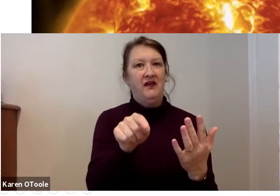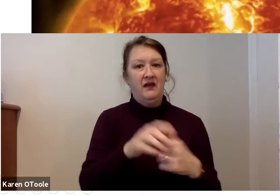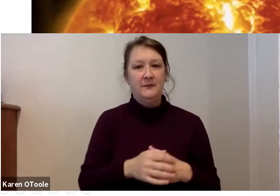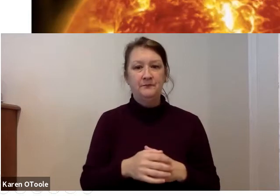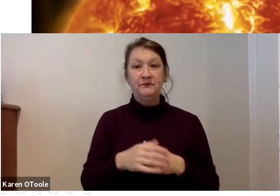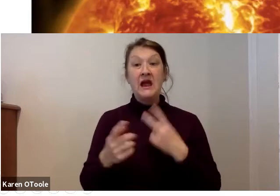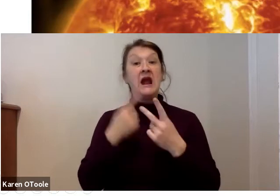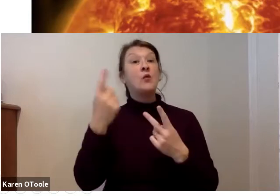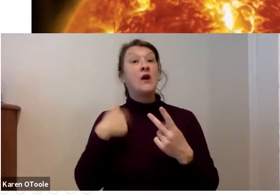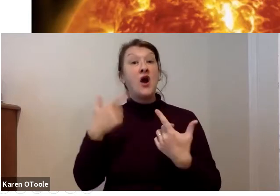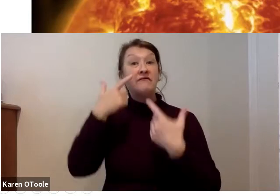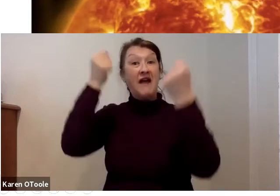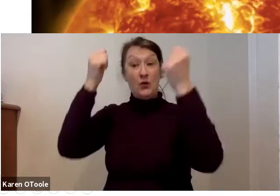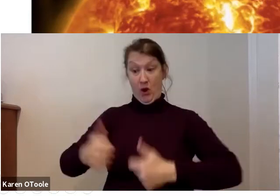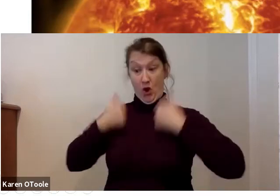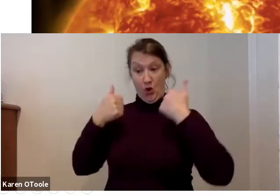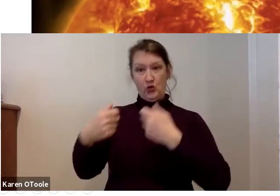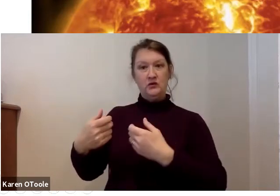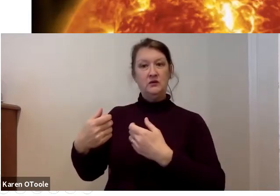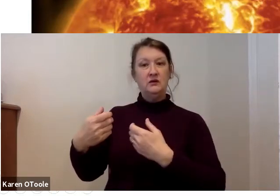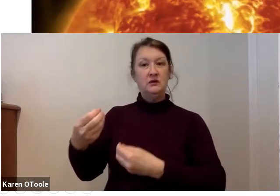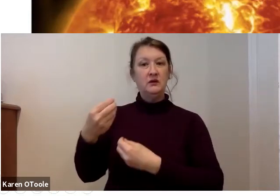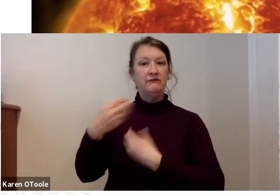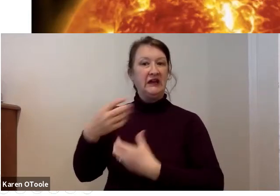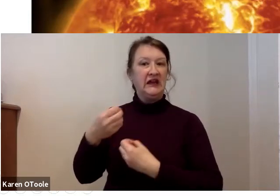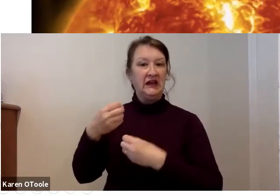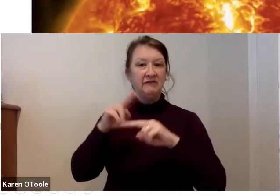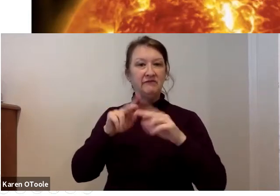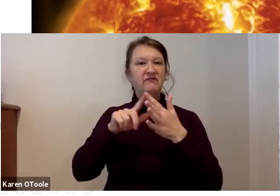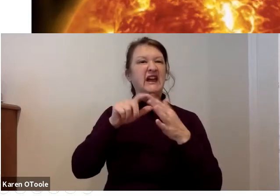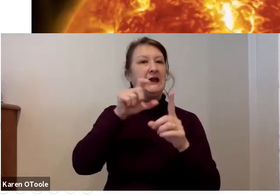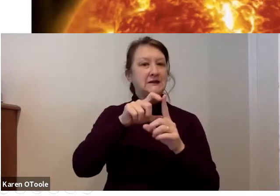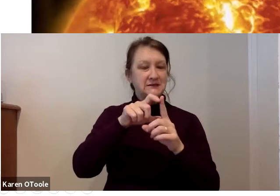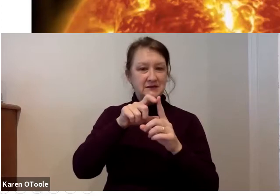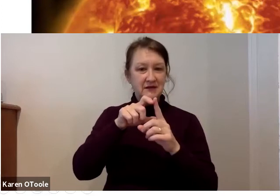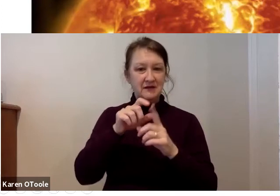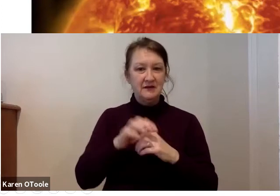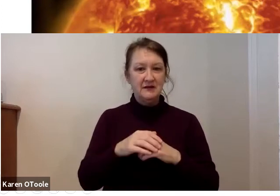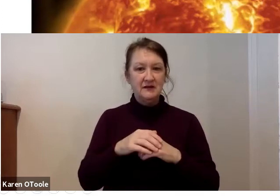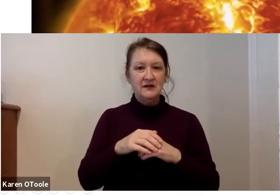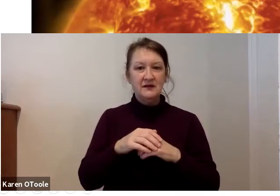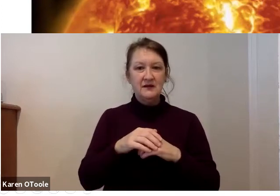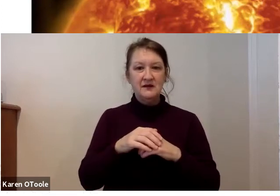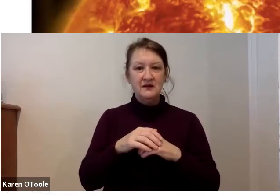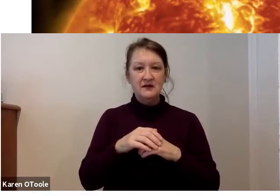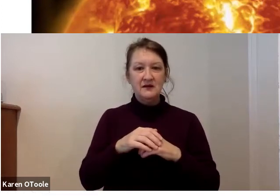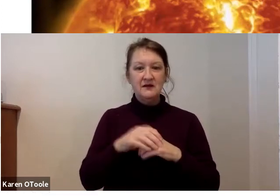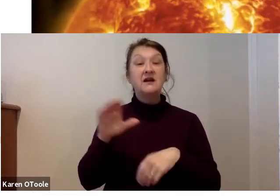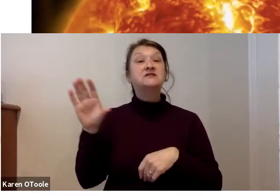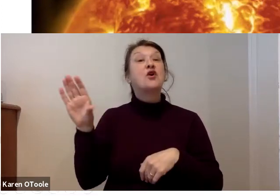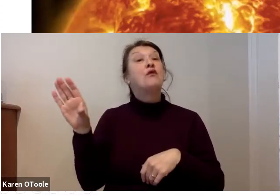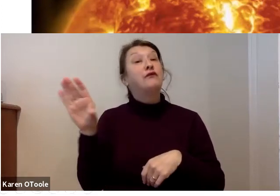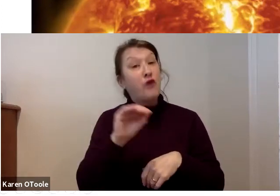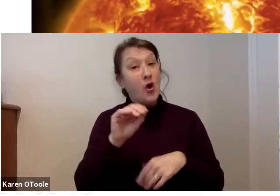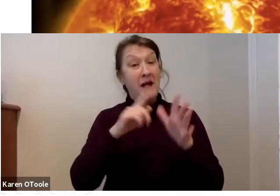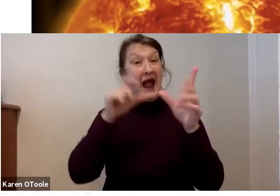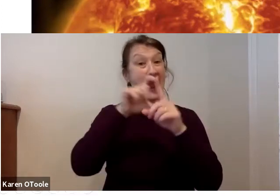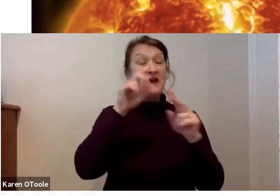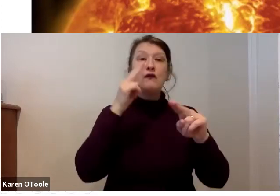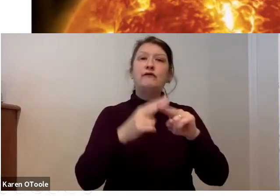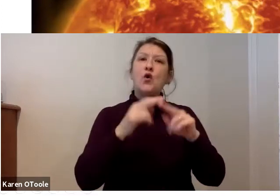It is actually from a Savoy and not a Jatz ad and they seem to put